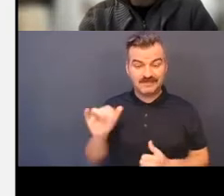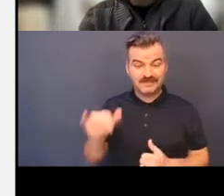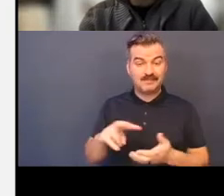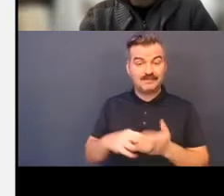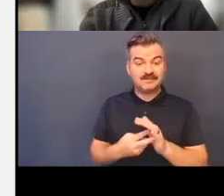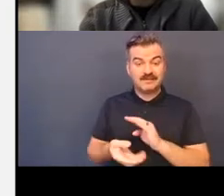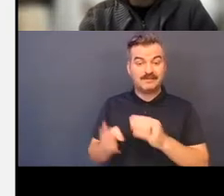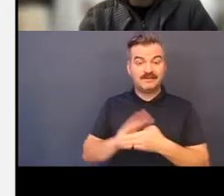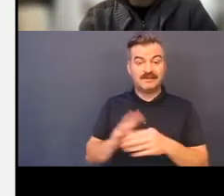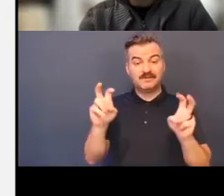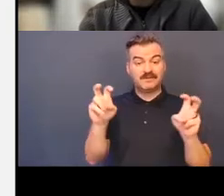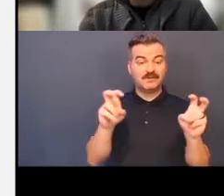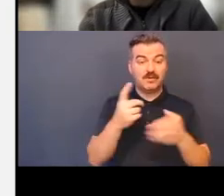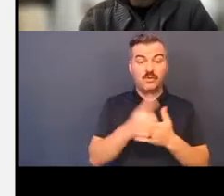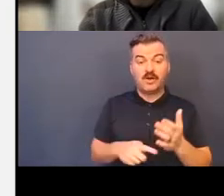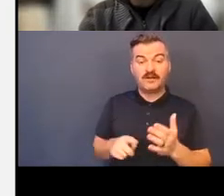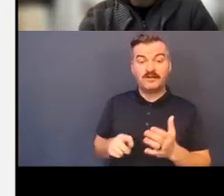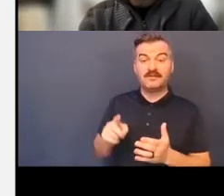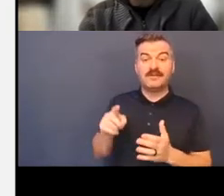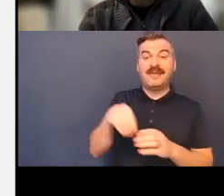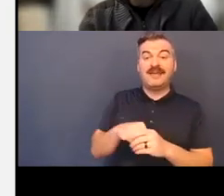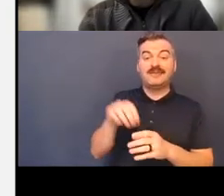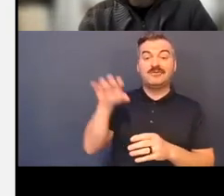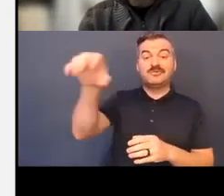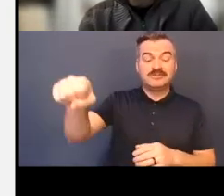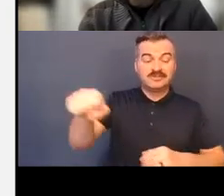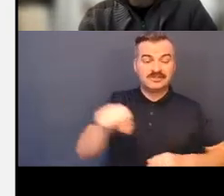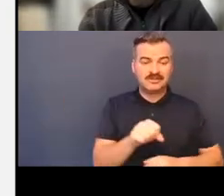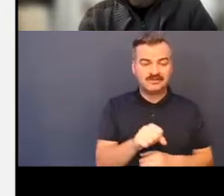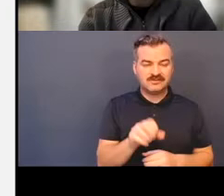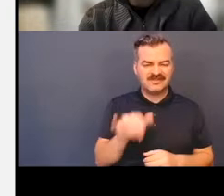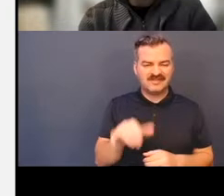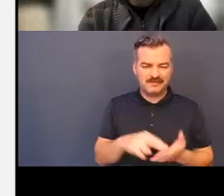a question of what is in reach here which should not simply be understood as physical,